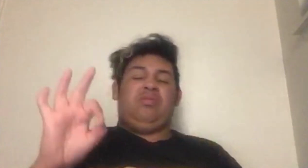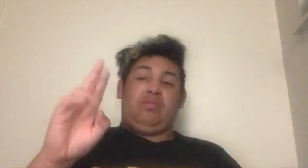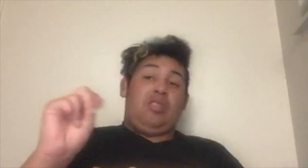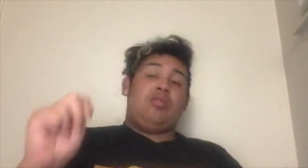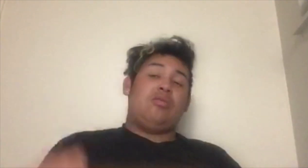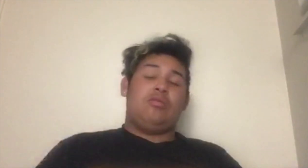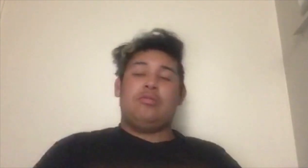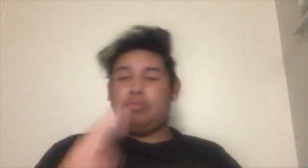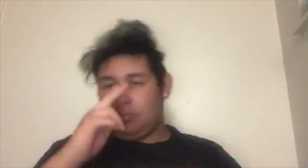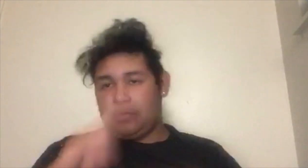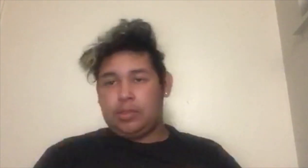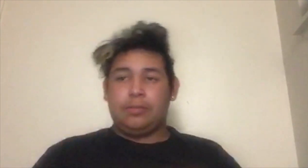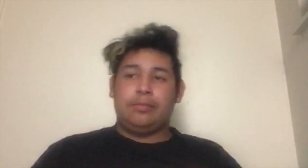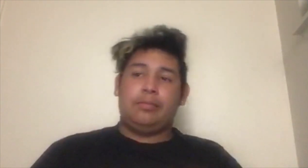This is a great memory to have. It was a lot of fun.